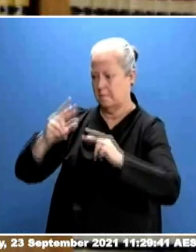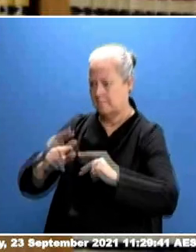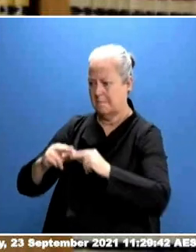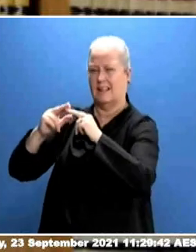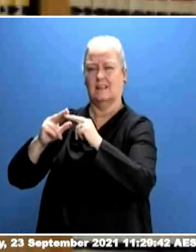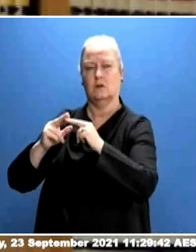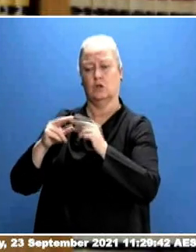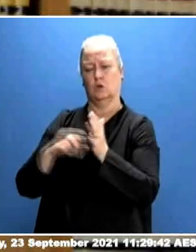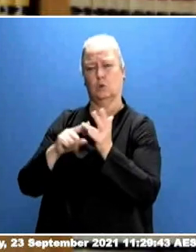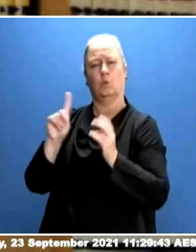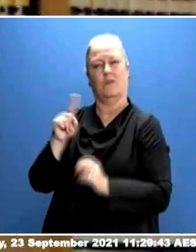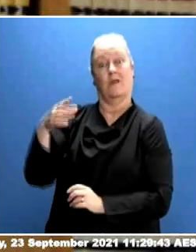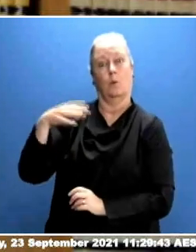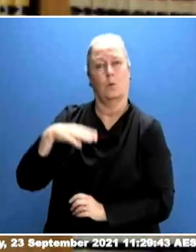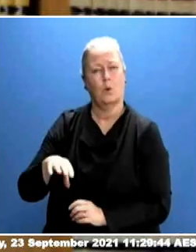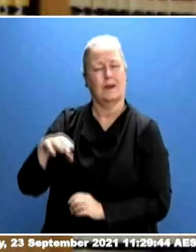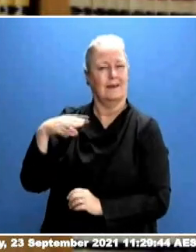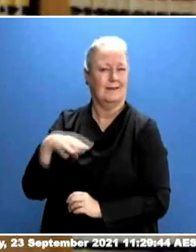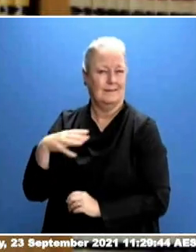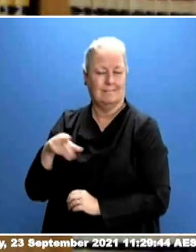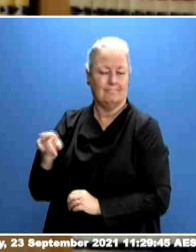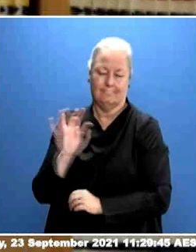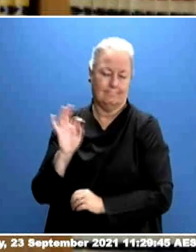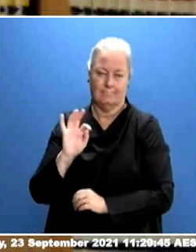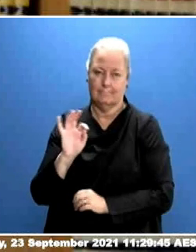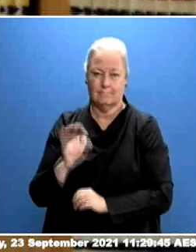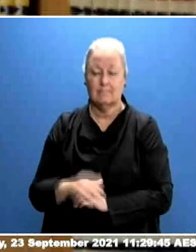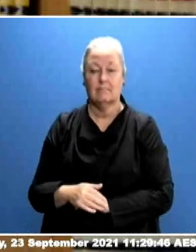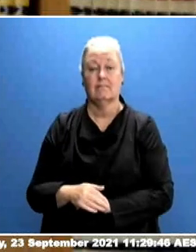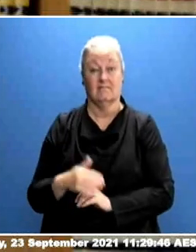I think that we have recently had the opportunity to speak